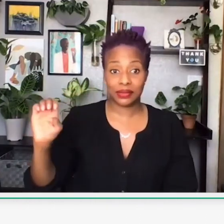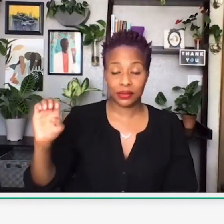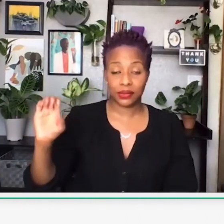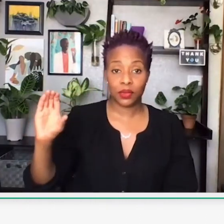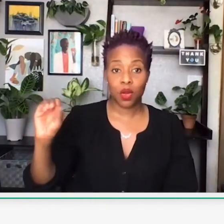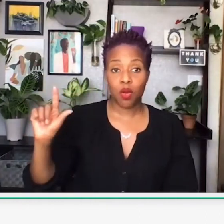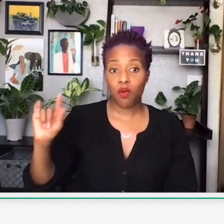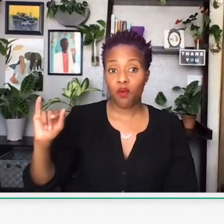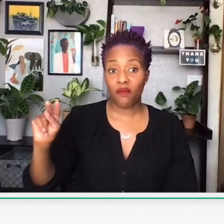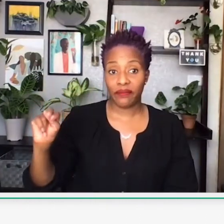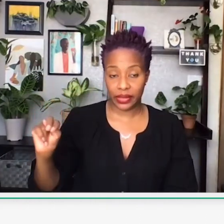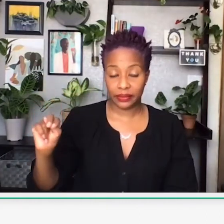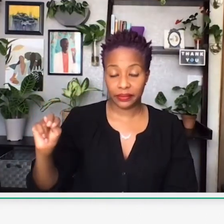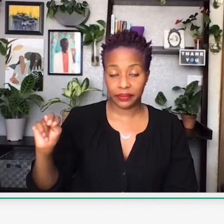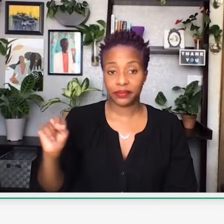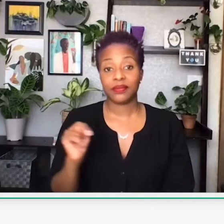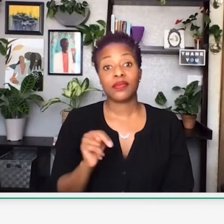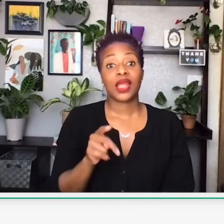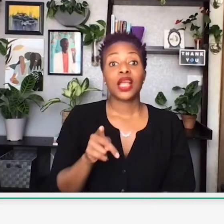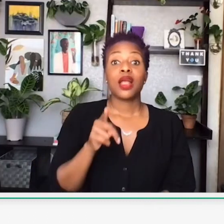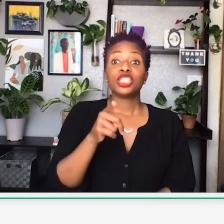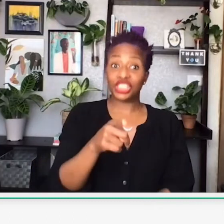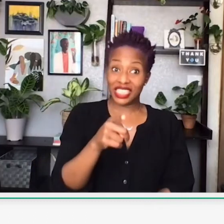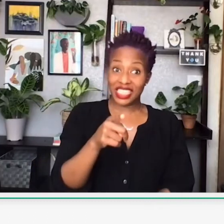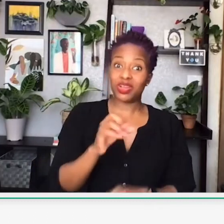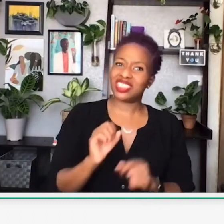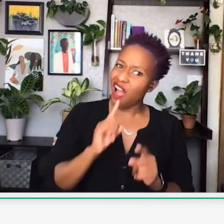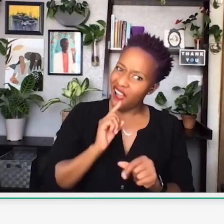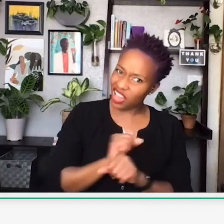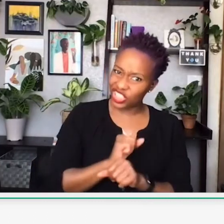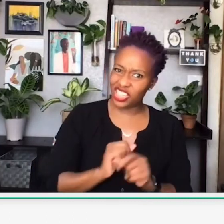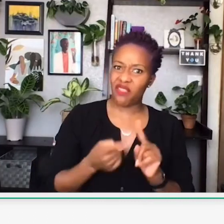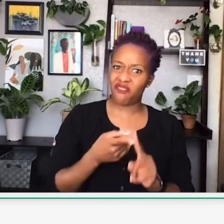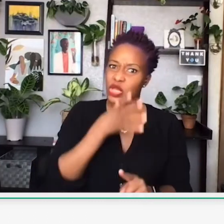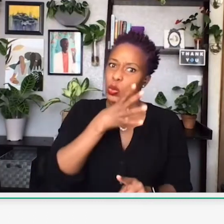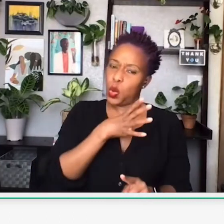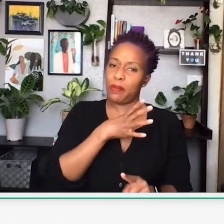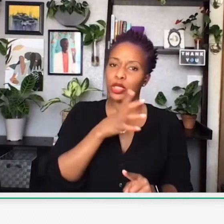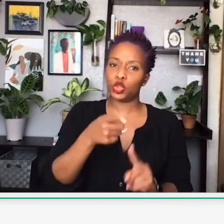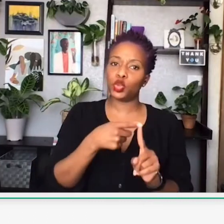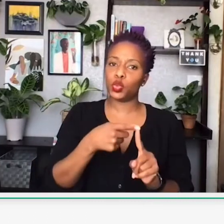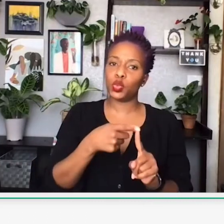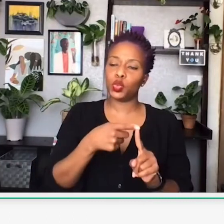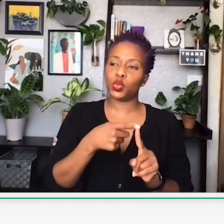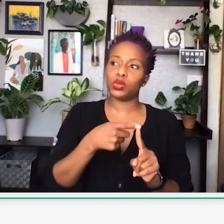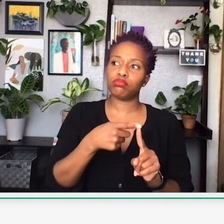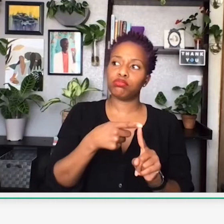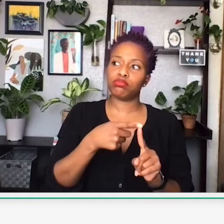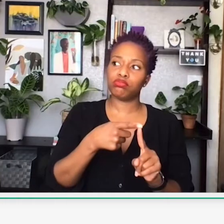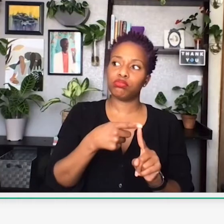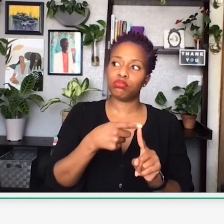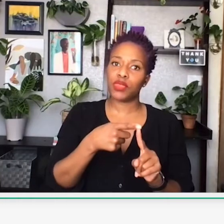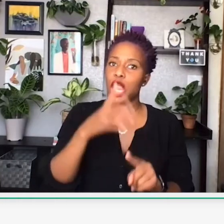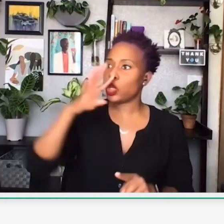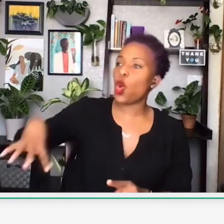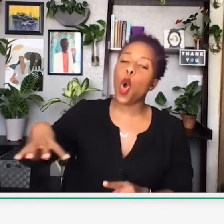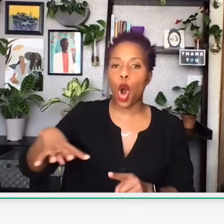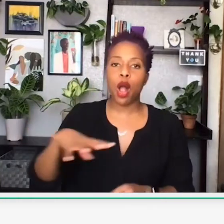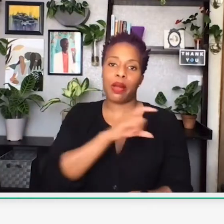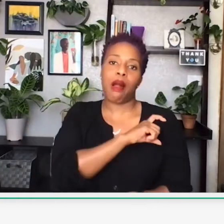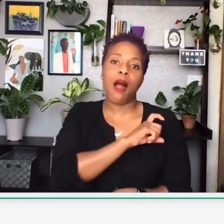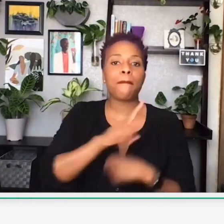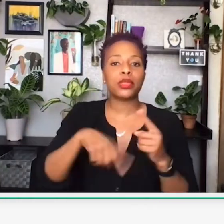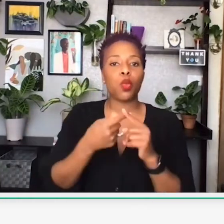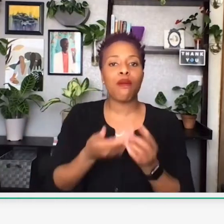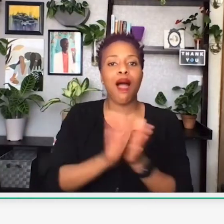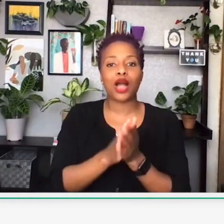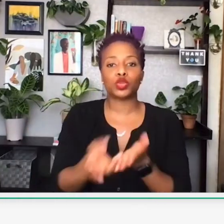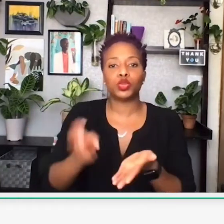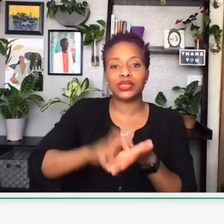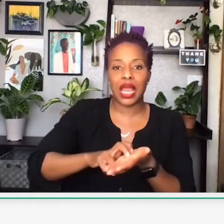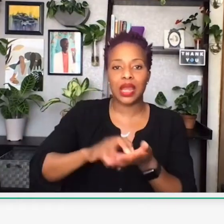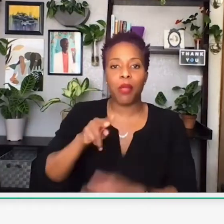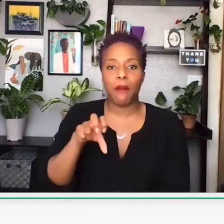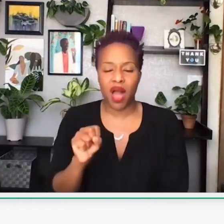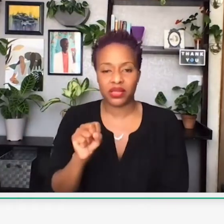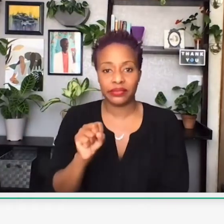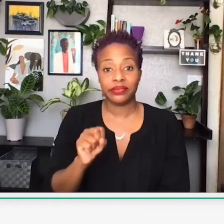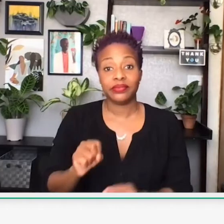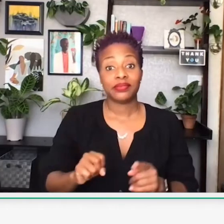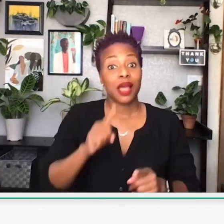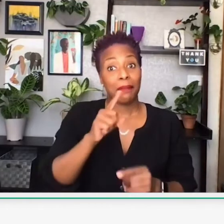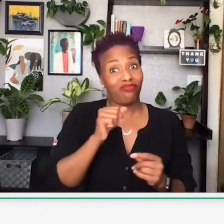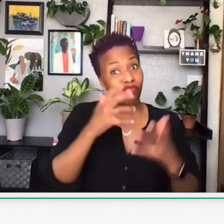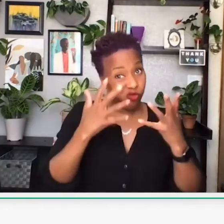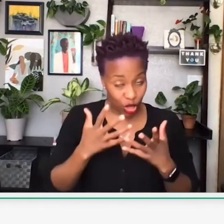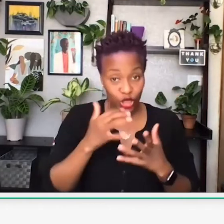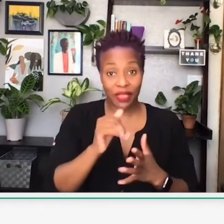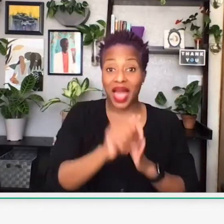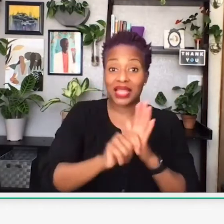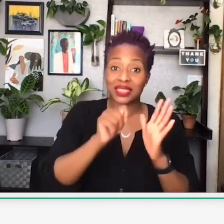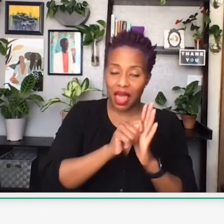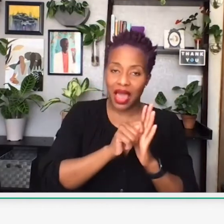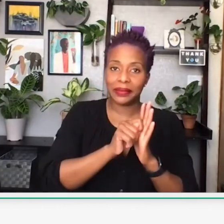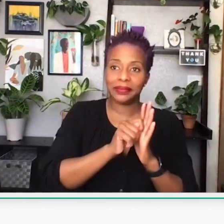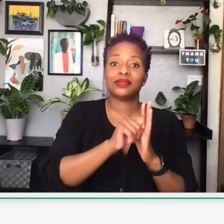Her name was Claudette Colvin. The police officer asked for her to